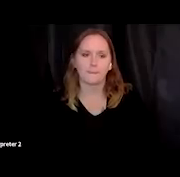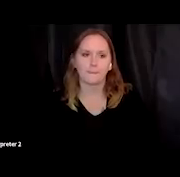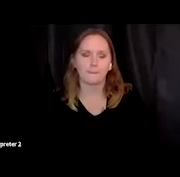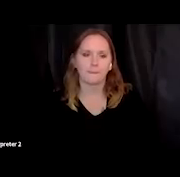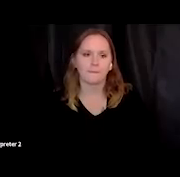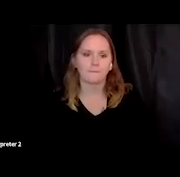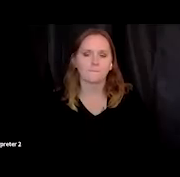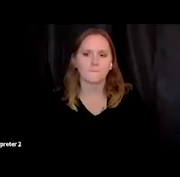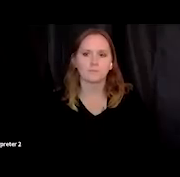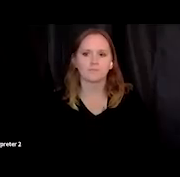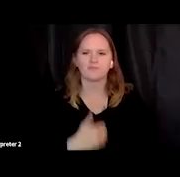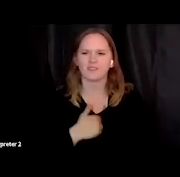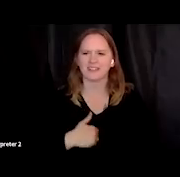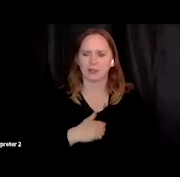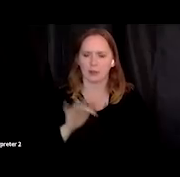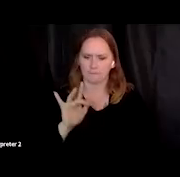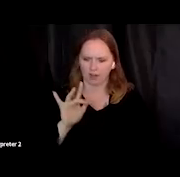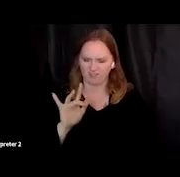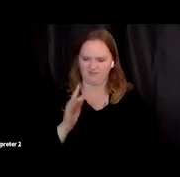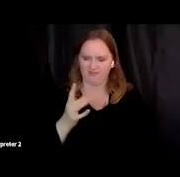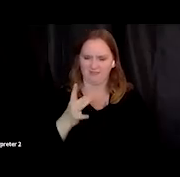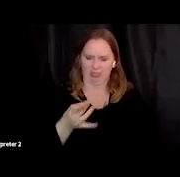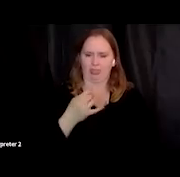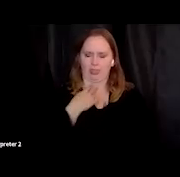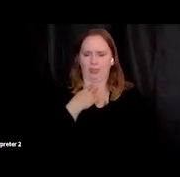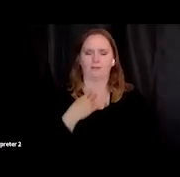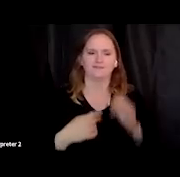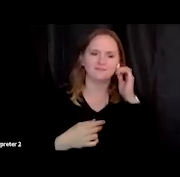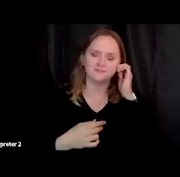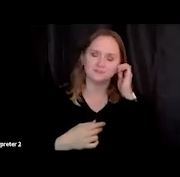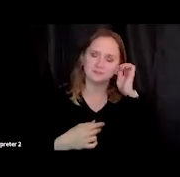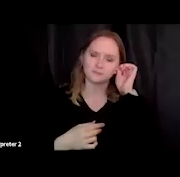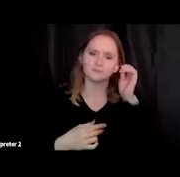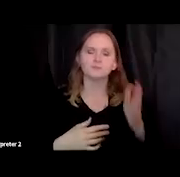Sorry, this button a little sticky there. And so let's talk about the hoarding prevalence.